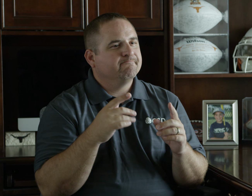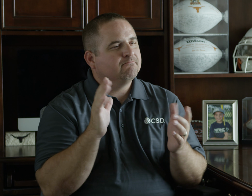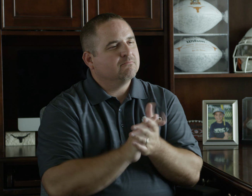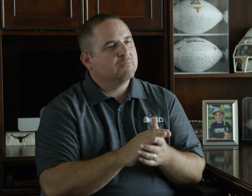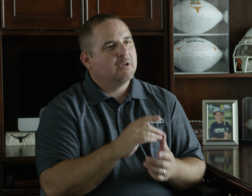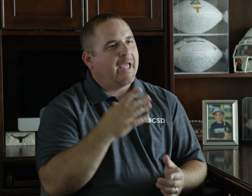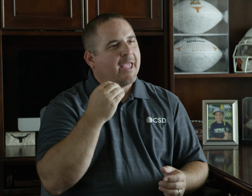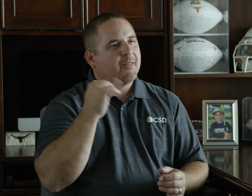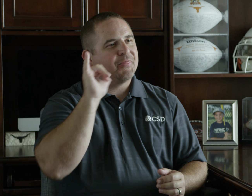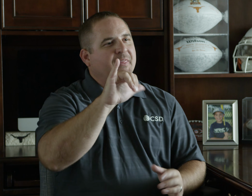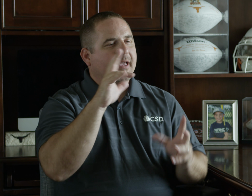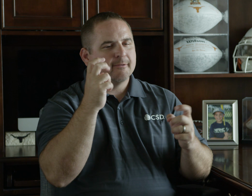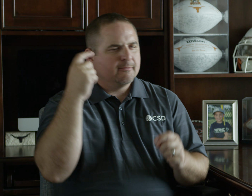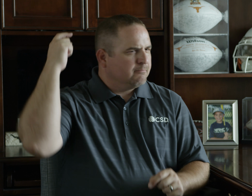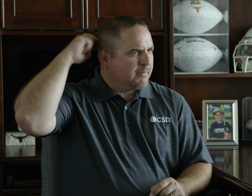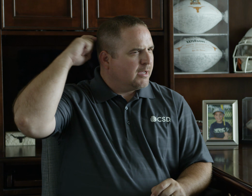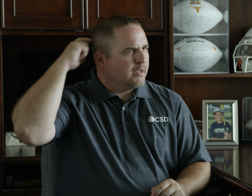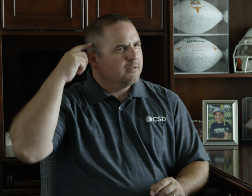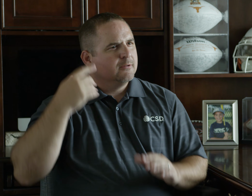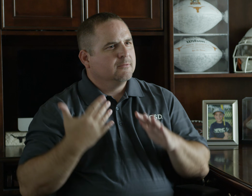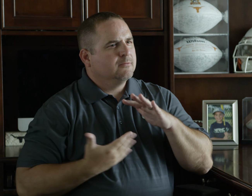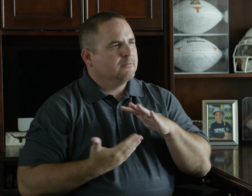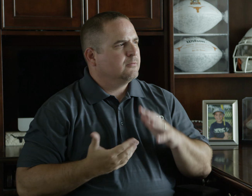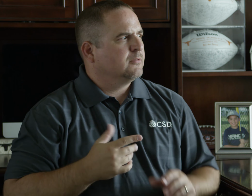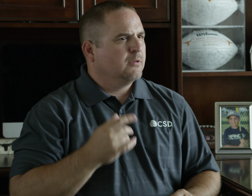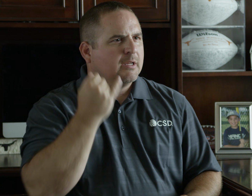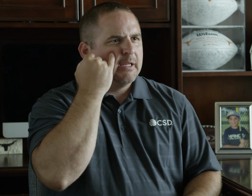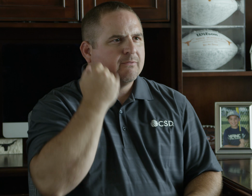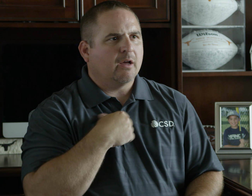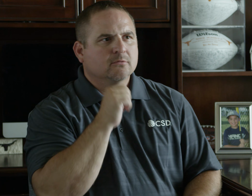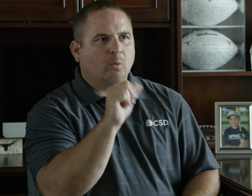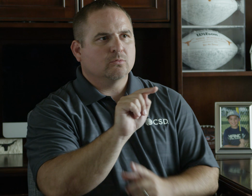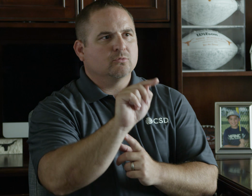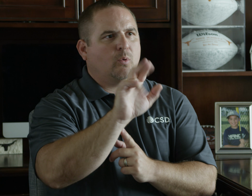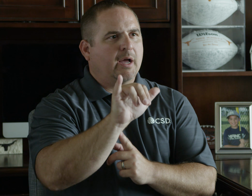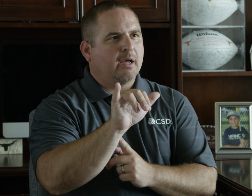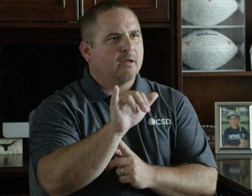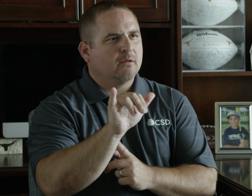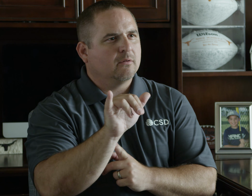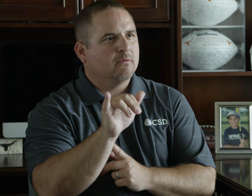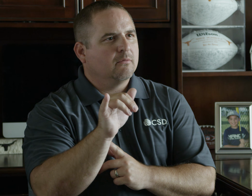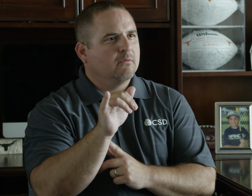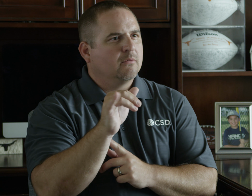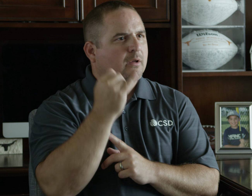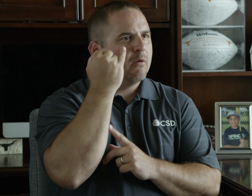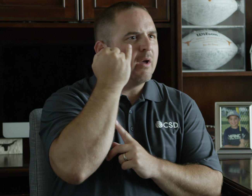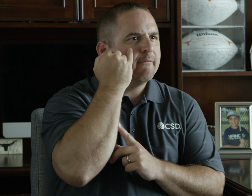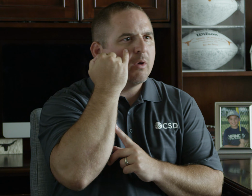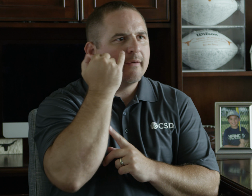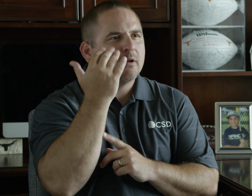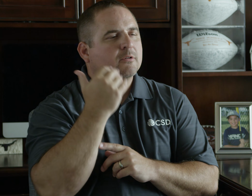In the back of my head, I knew that if I didn't try for the football team, the question of 'what if,' would bother me.